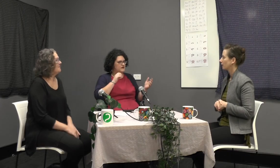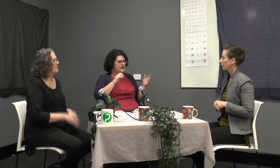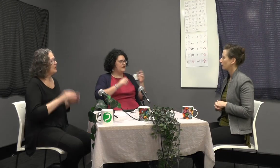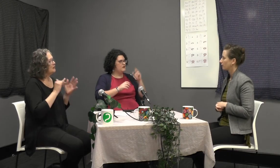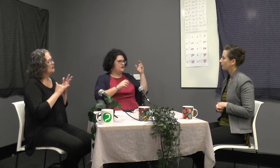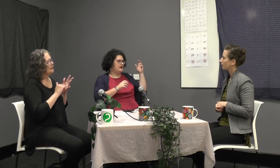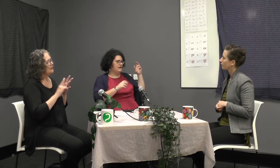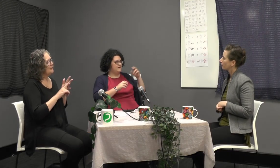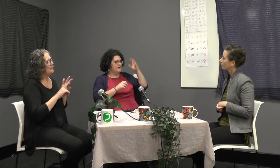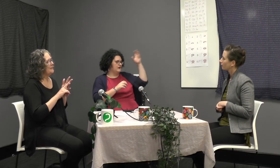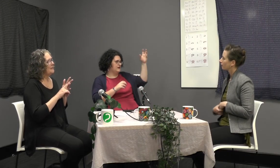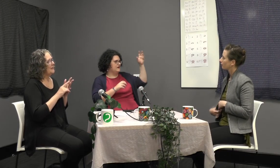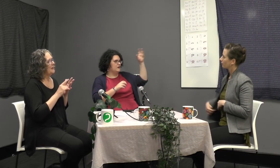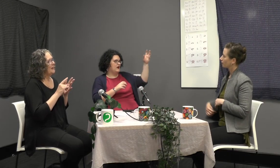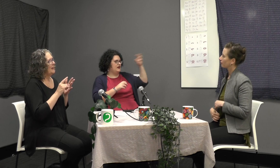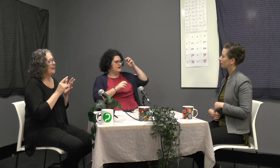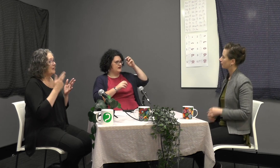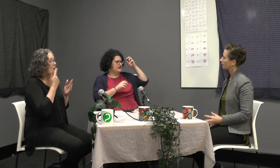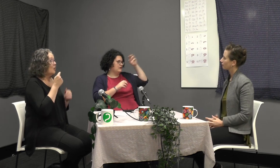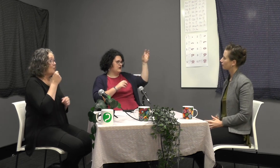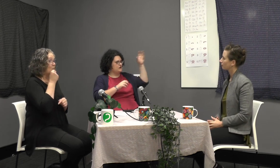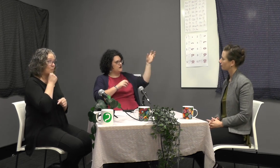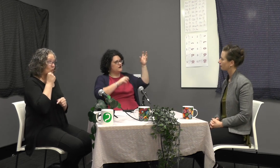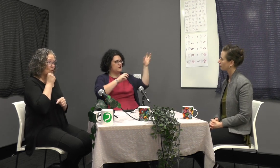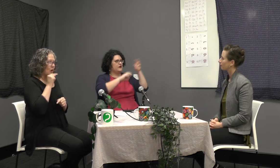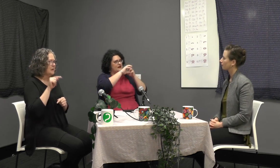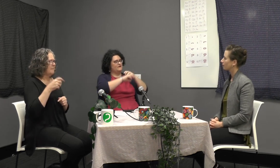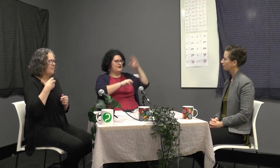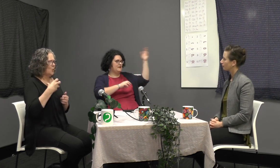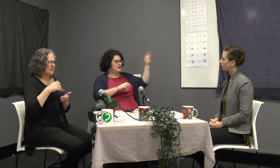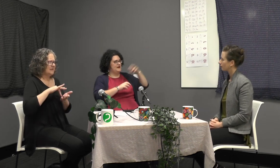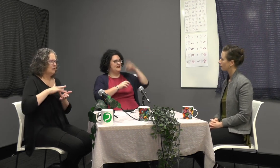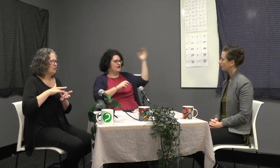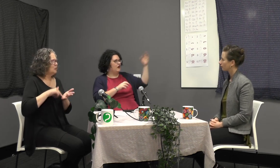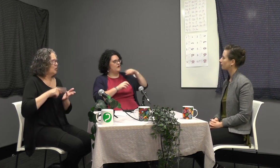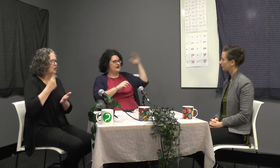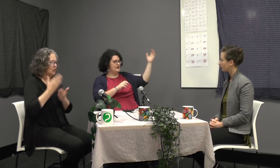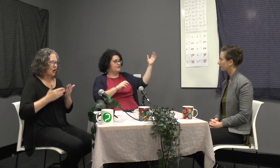G: If the boy is more central to the story, then maybe “the boy” is being said a lot